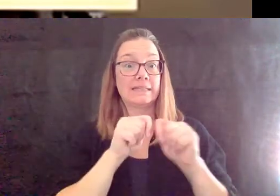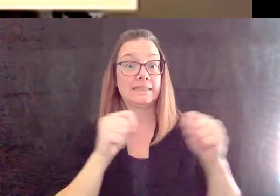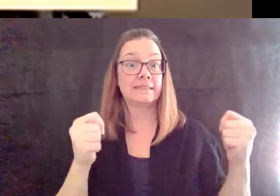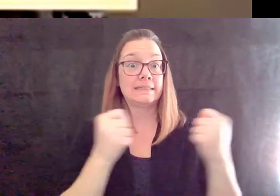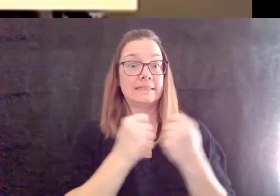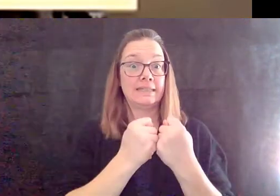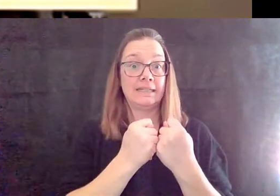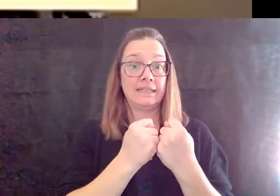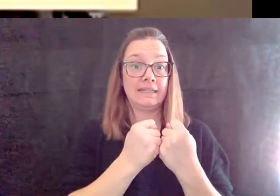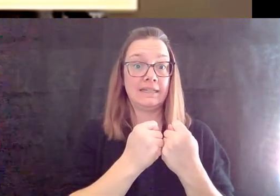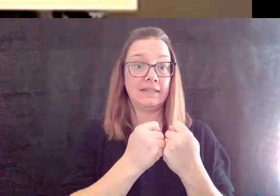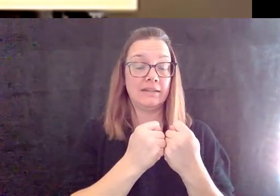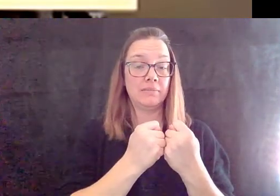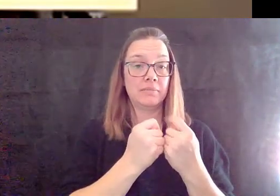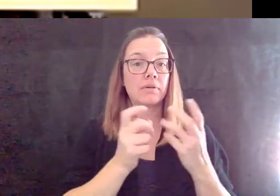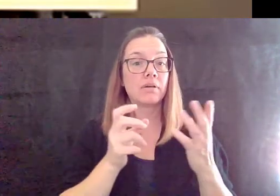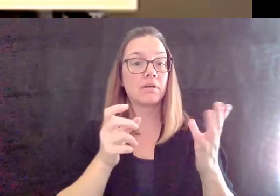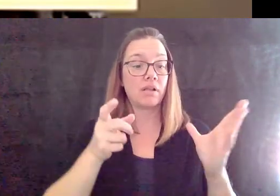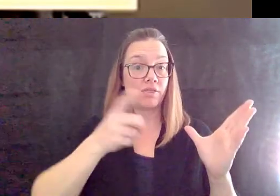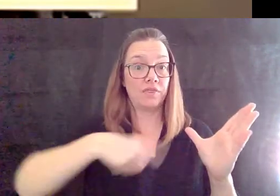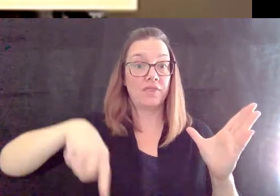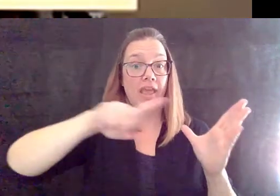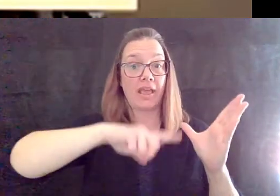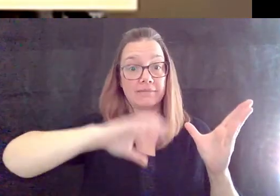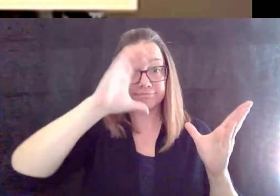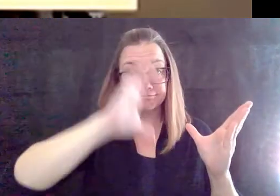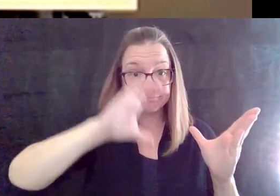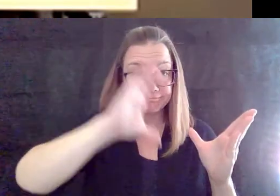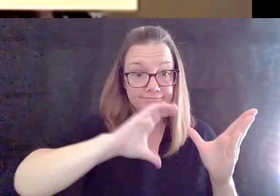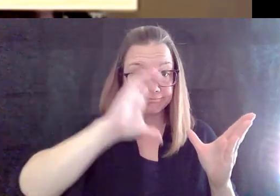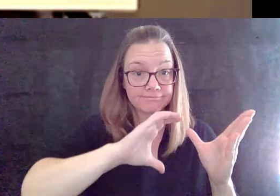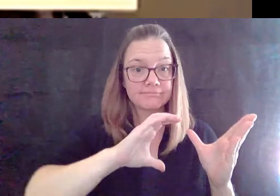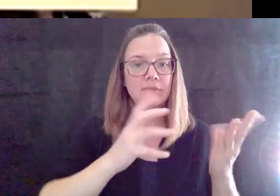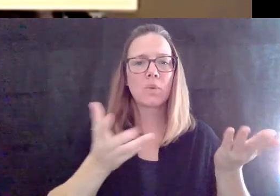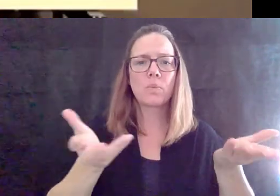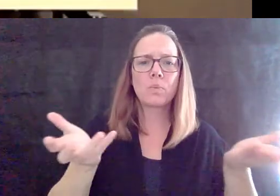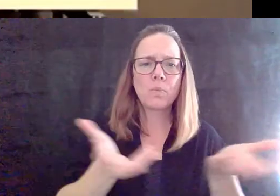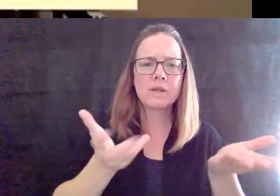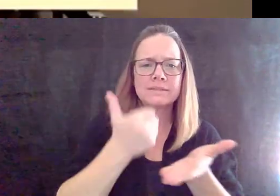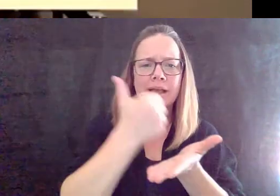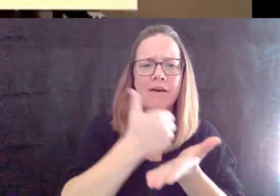that Alires has been leading to go collect and understand what is helpful to the people we serve